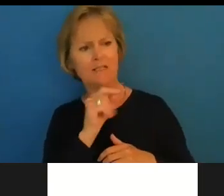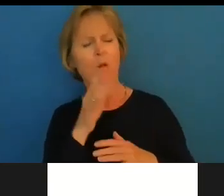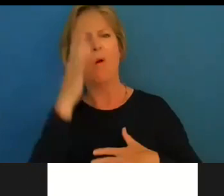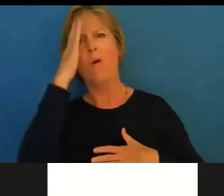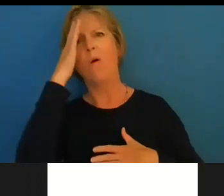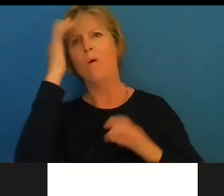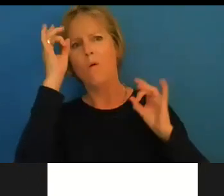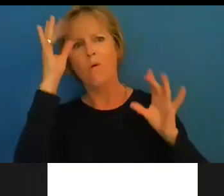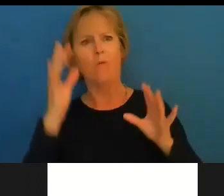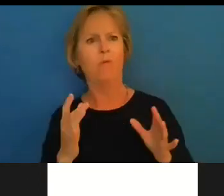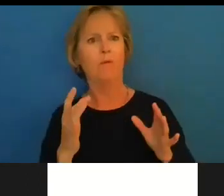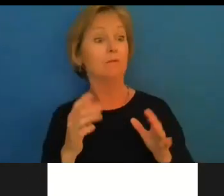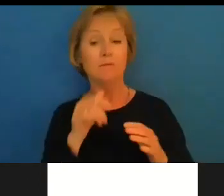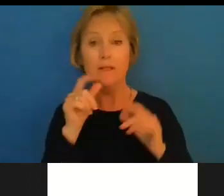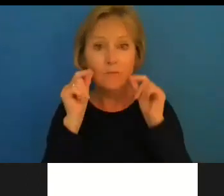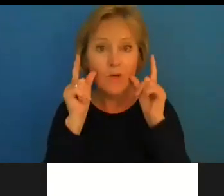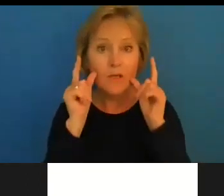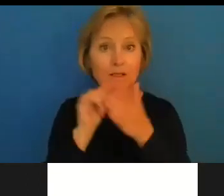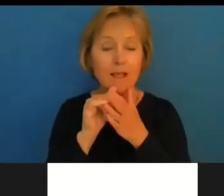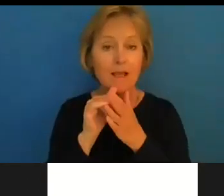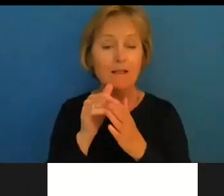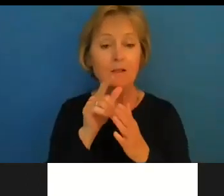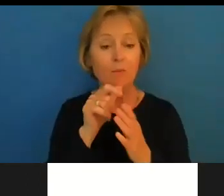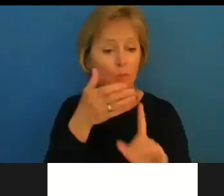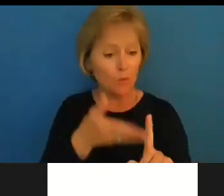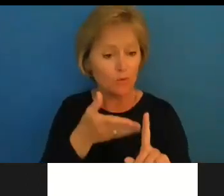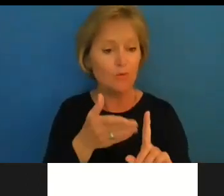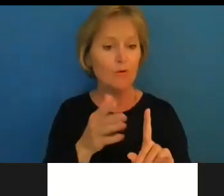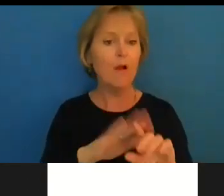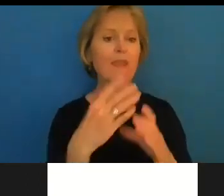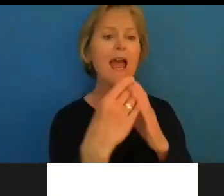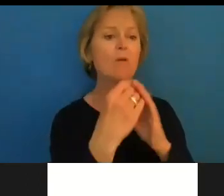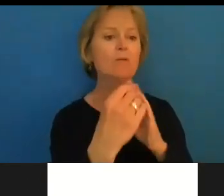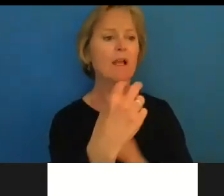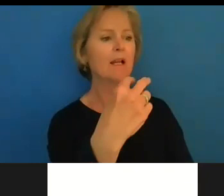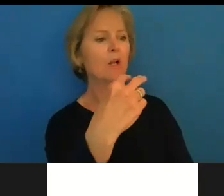So it's not surprising that someone on the outside looking in is going to see